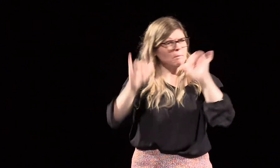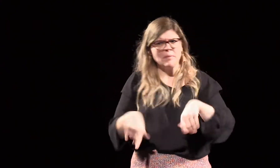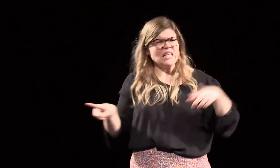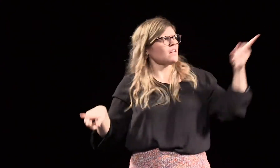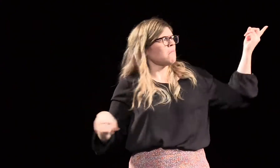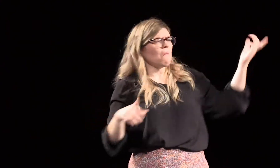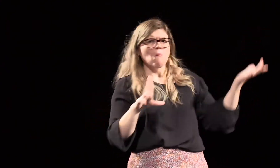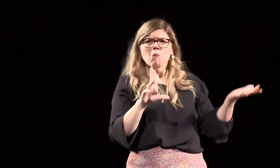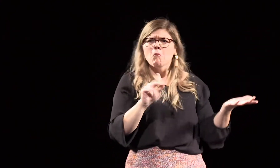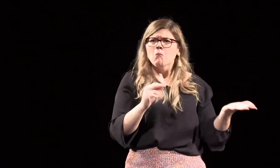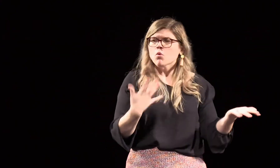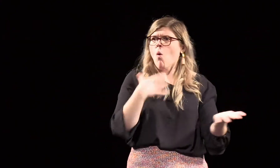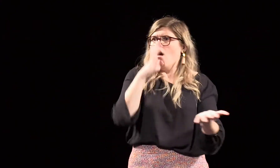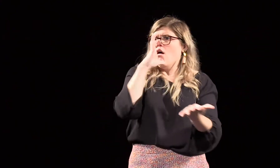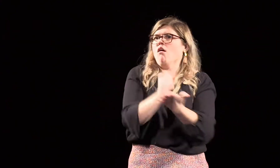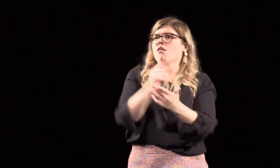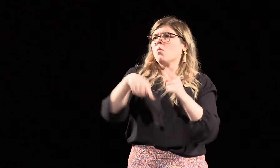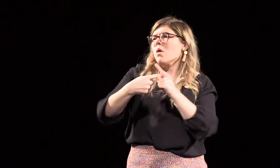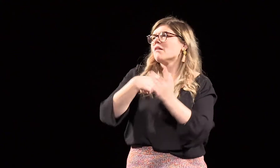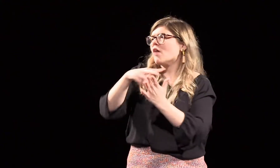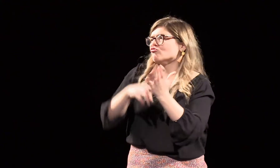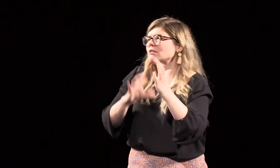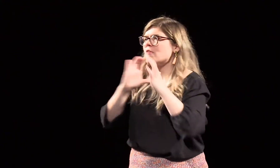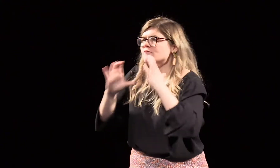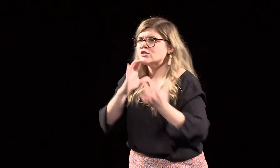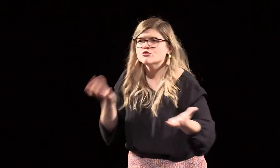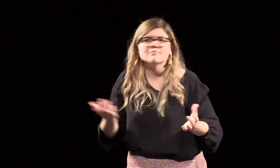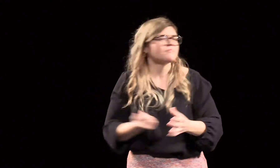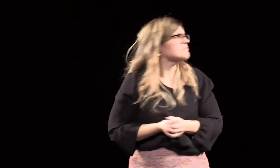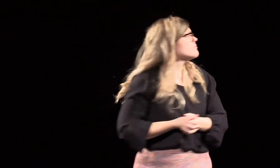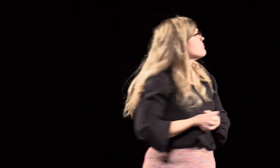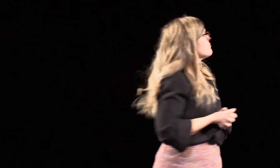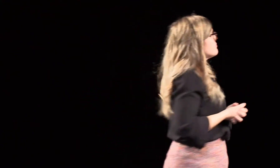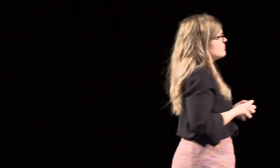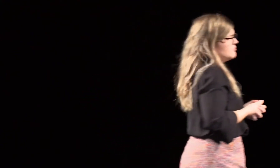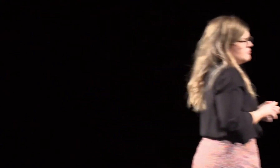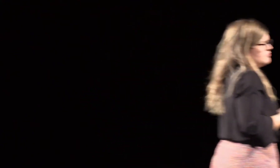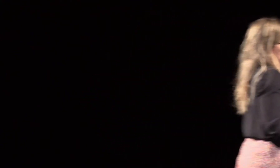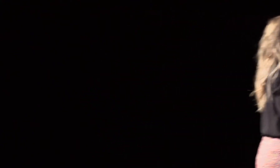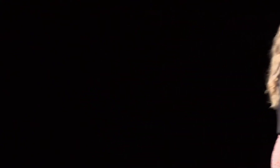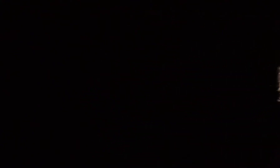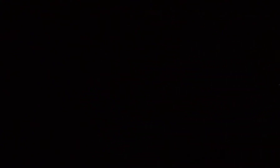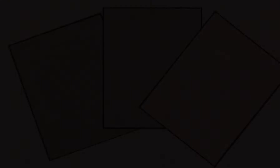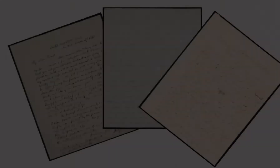with the Deaf community, but just his automatic gut response is, "Well, no, it really depends on education."